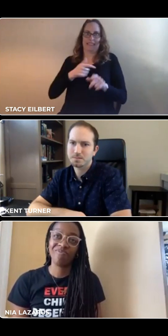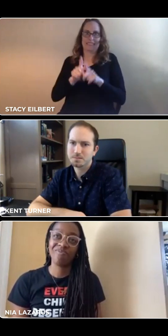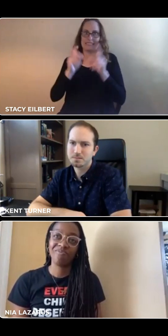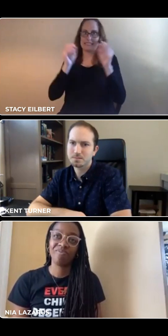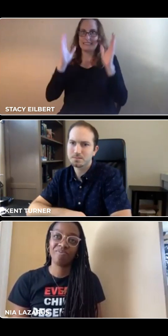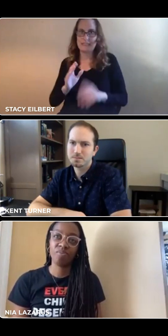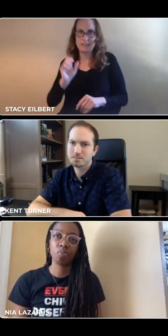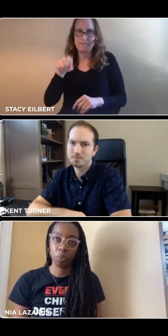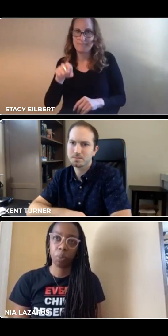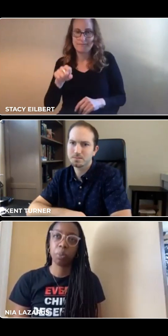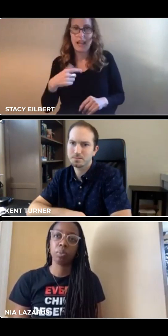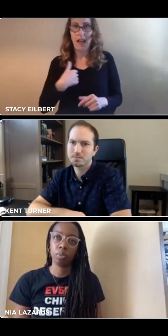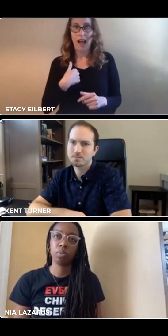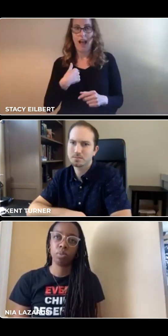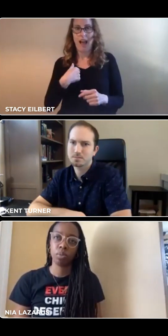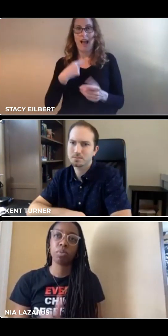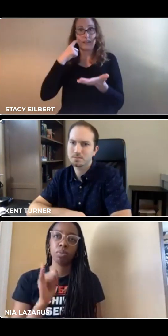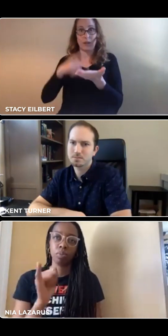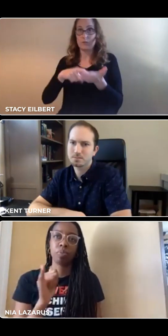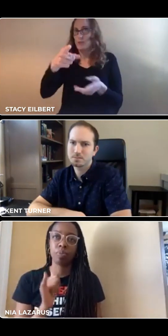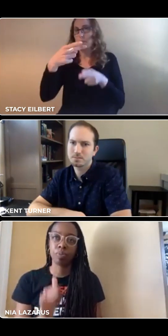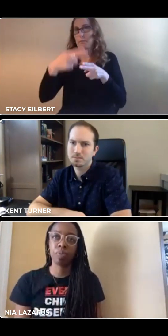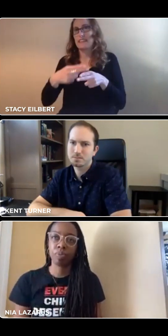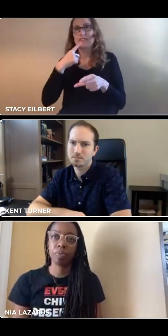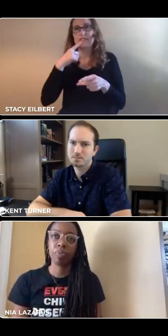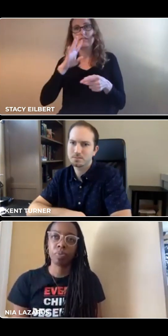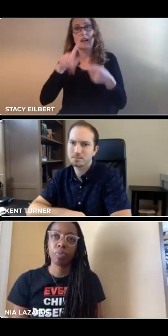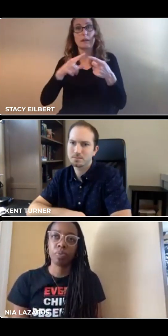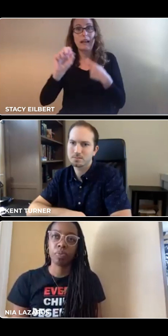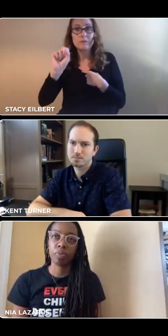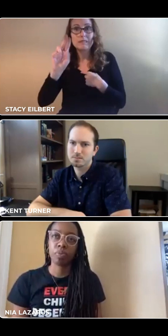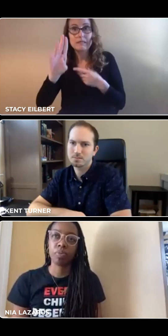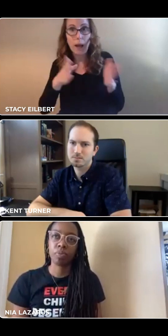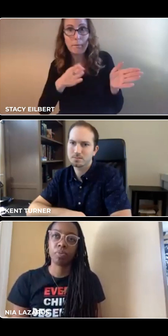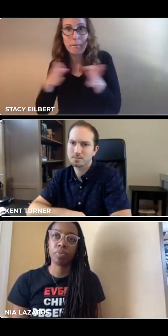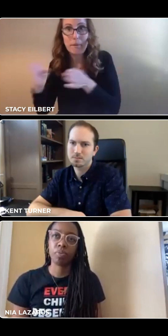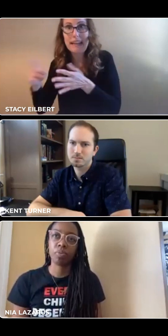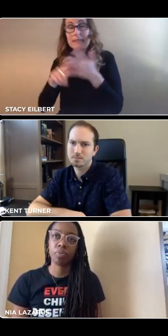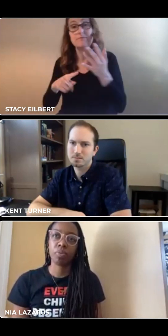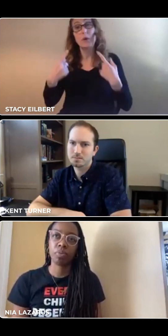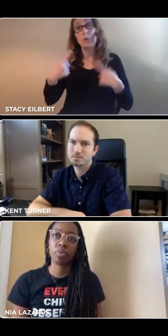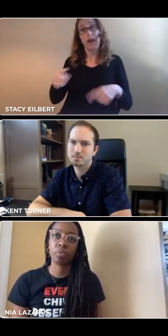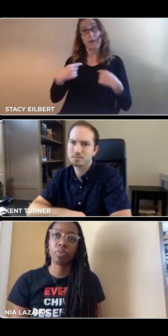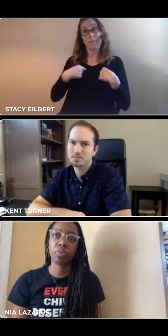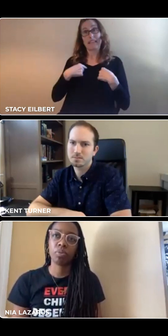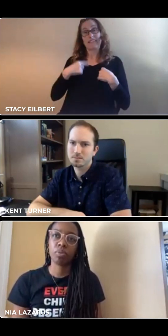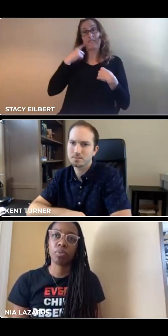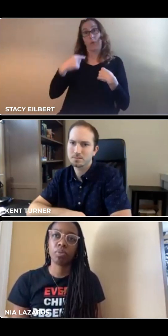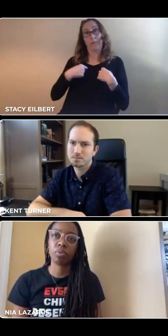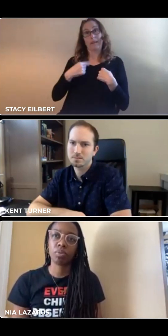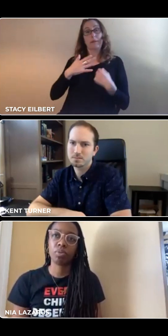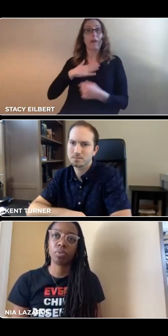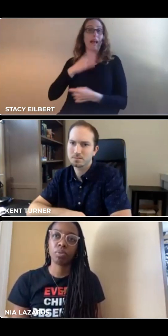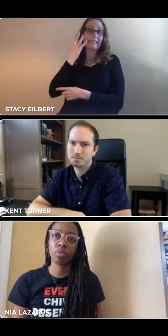I'm experiencing that, myself, as a teacher. Just as you mentioned, having a sub plan.